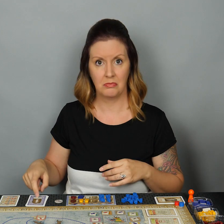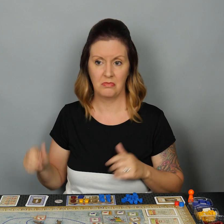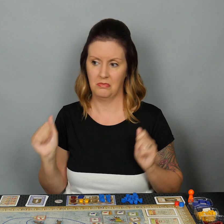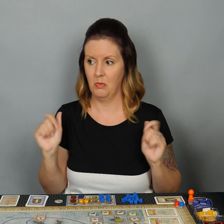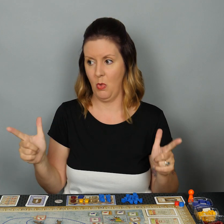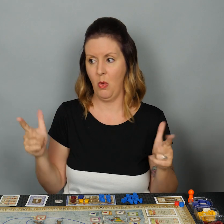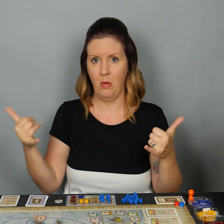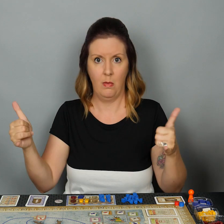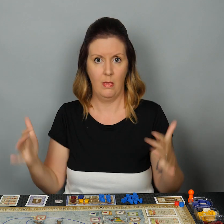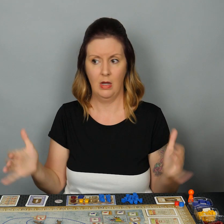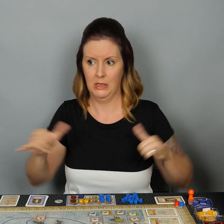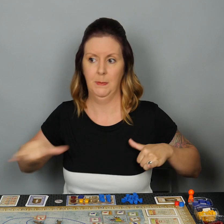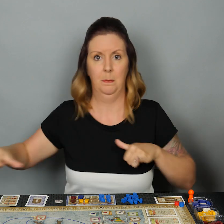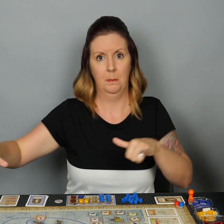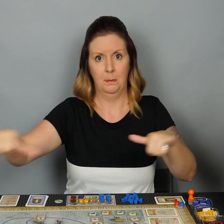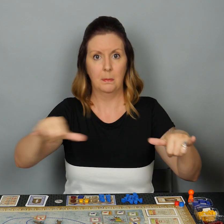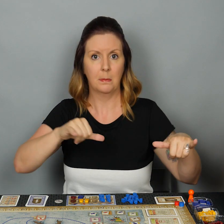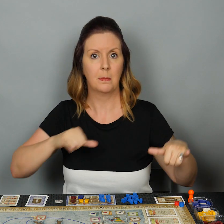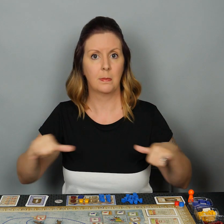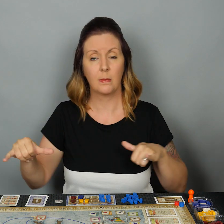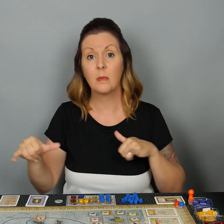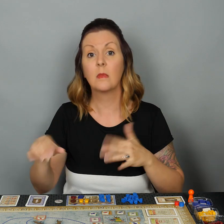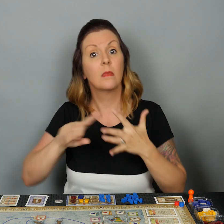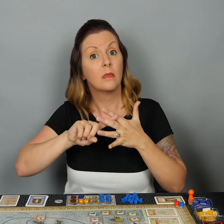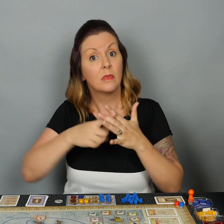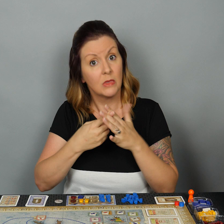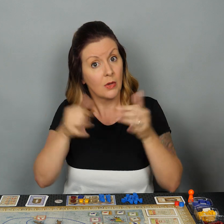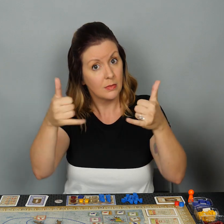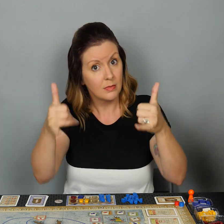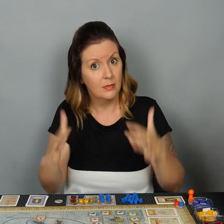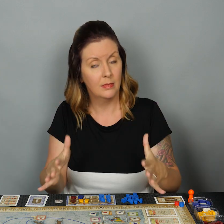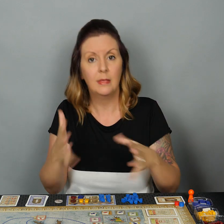Everyone always starts with the same cards.